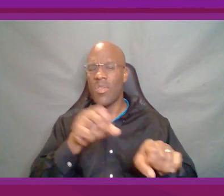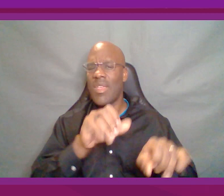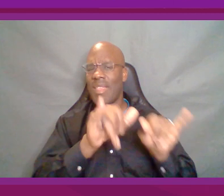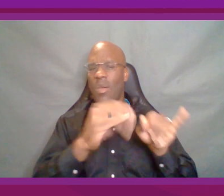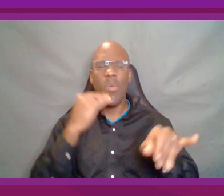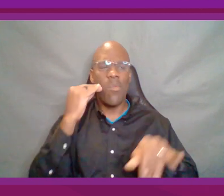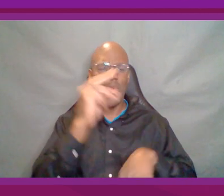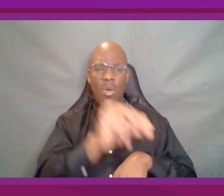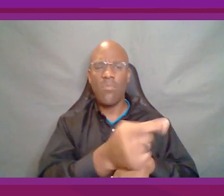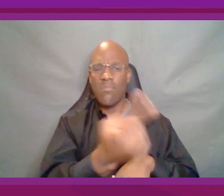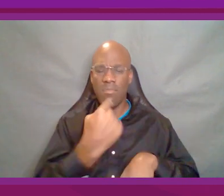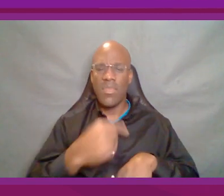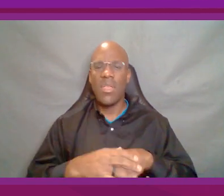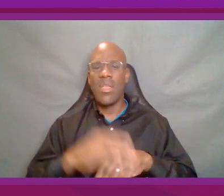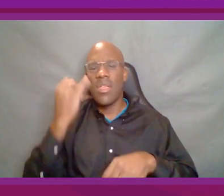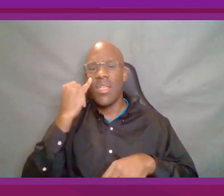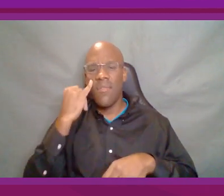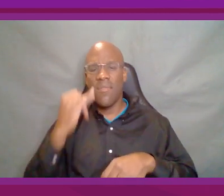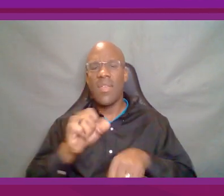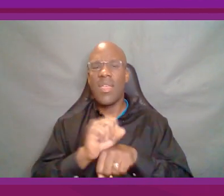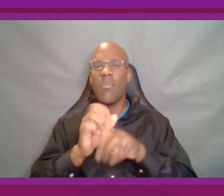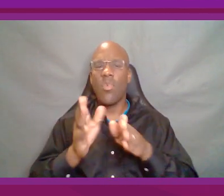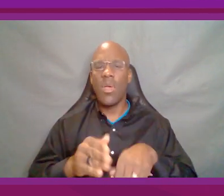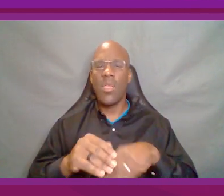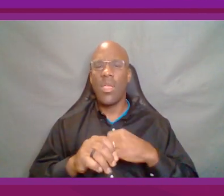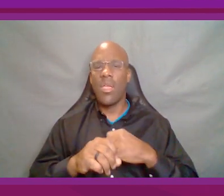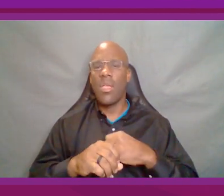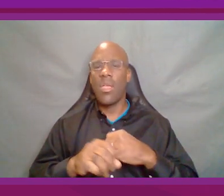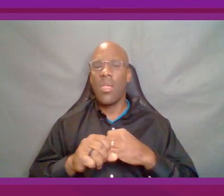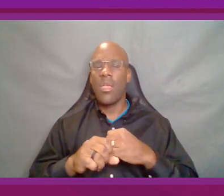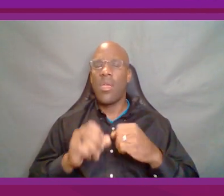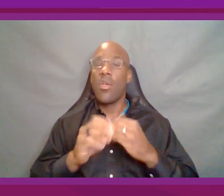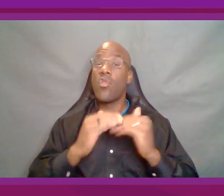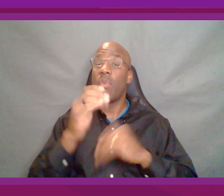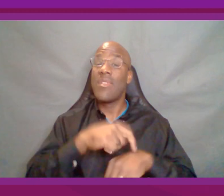inaccessible career portals, and or punishing employees for taking too much time off of work,